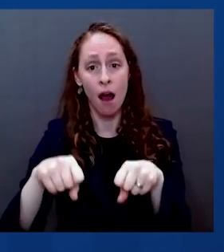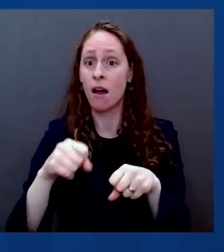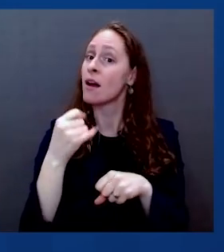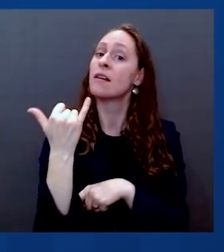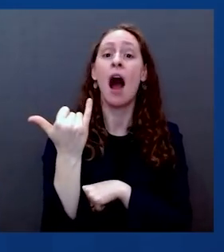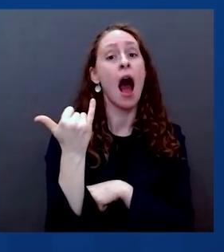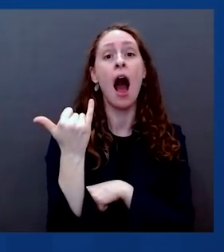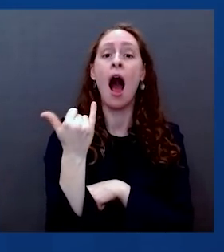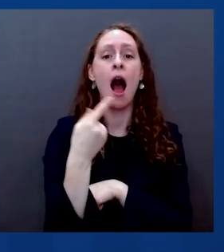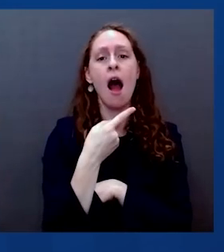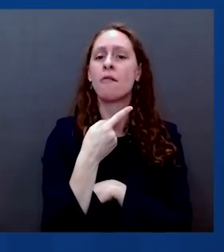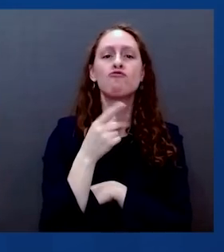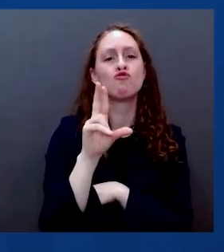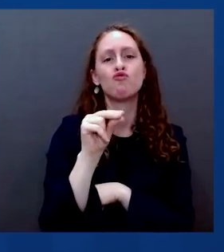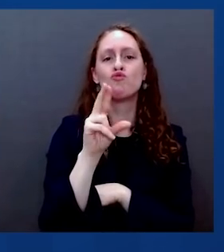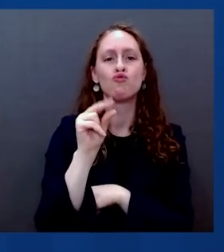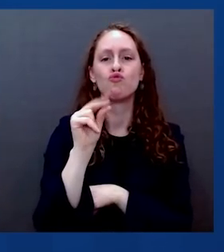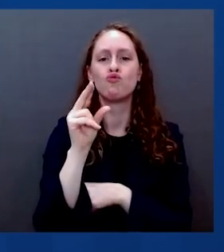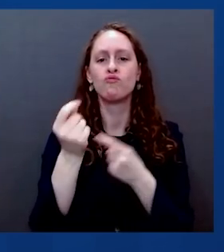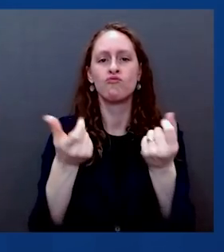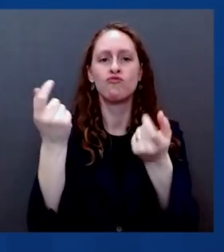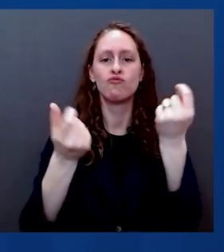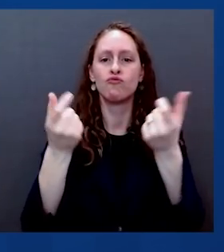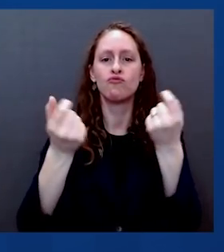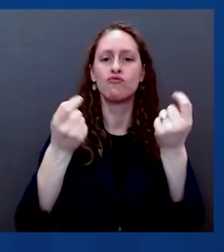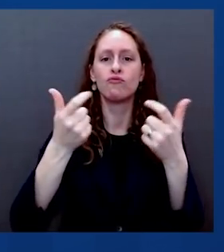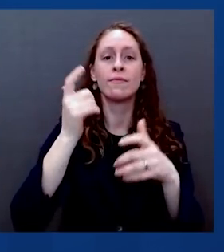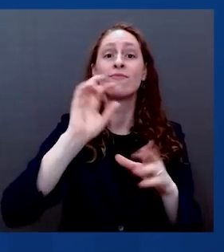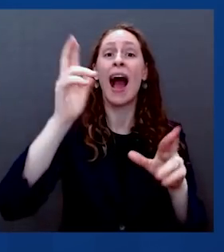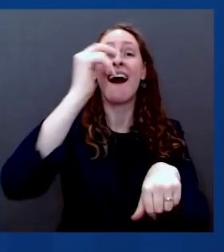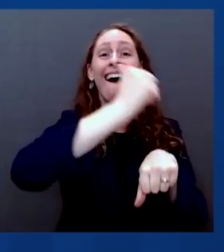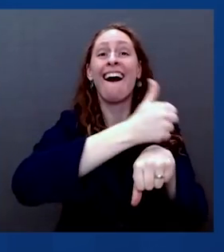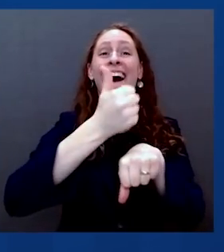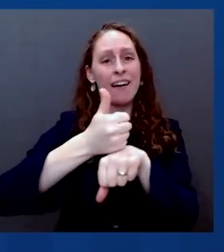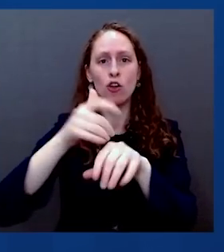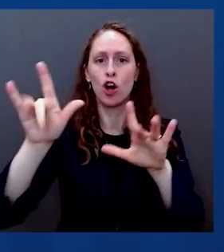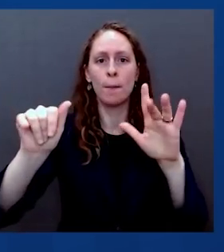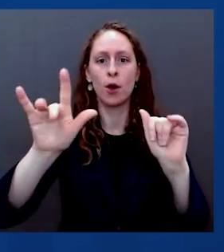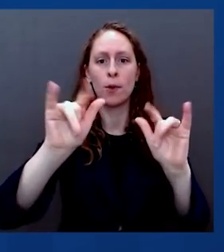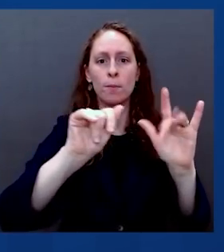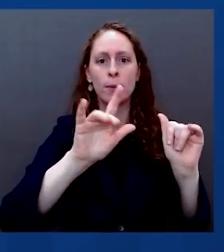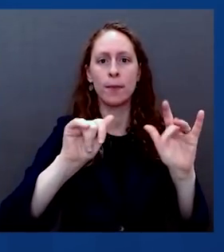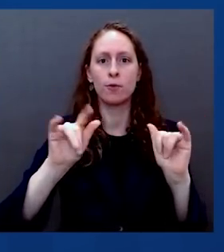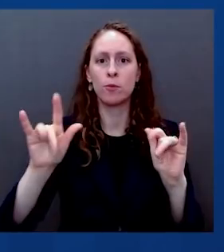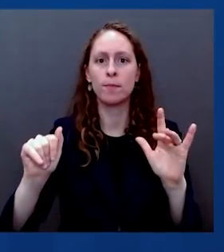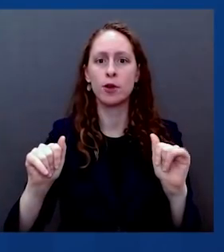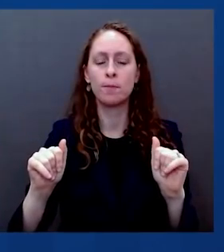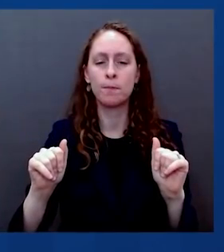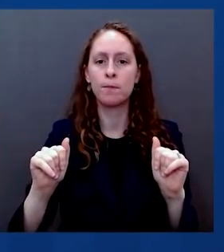longer lines at the polls, lines that can last for hours.